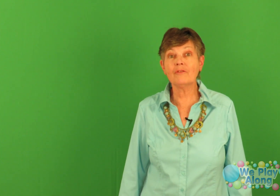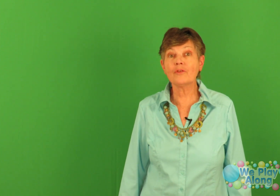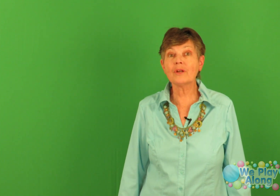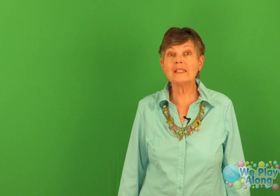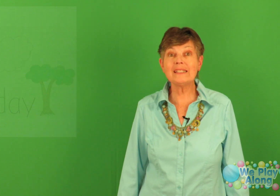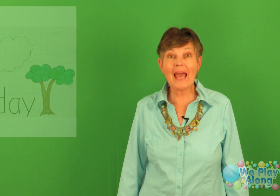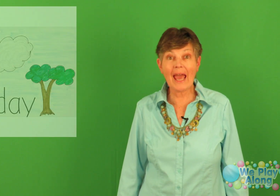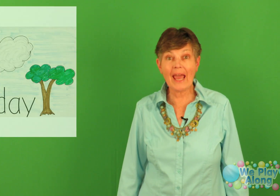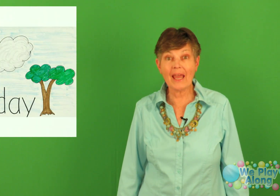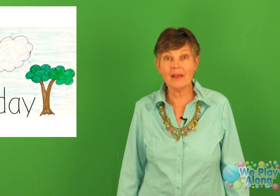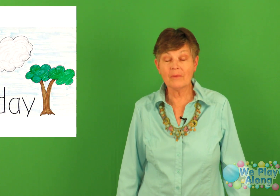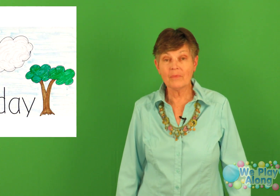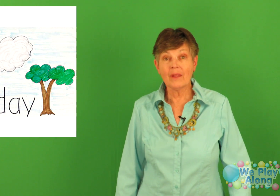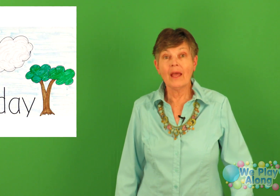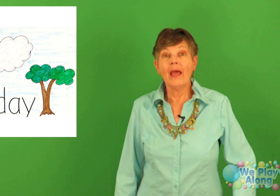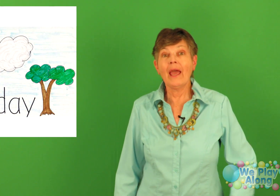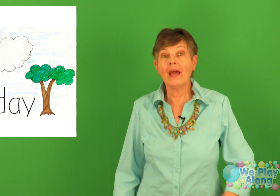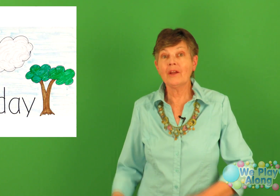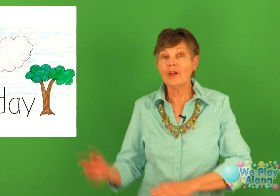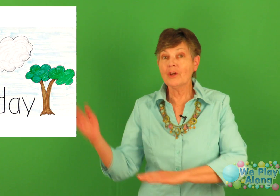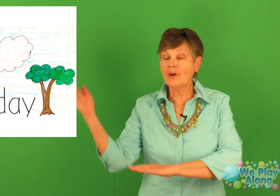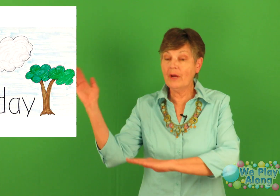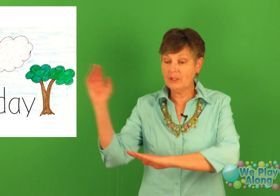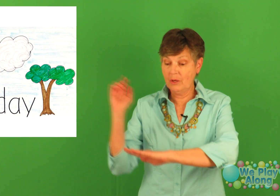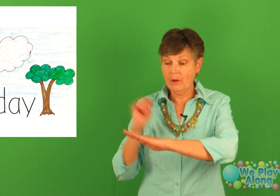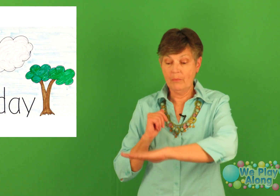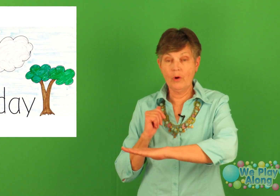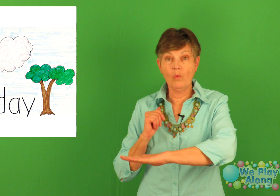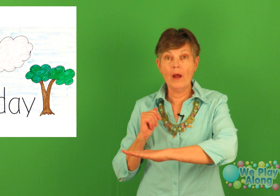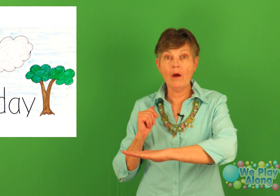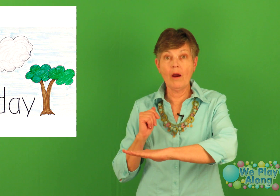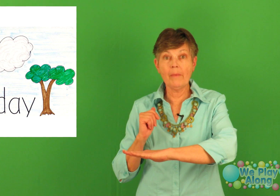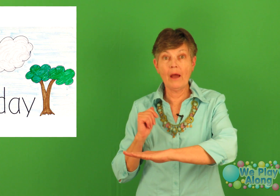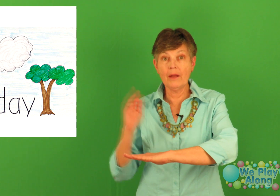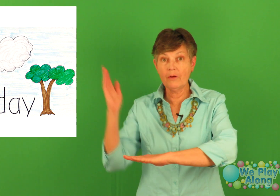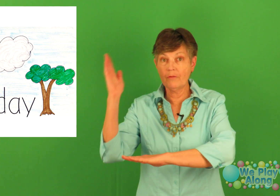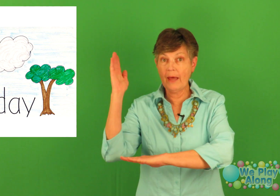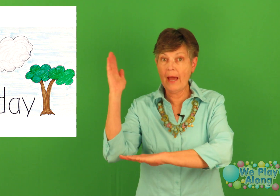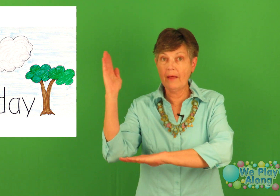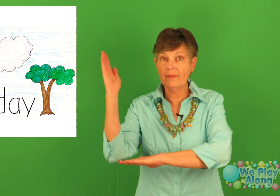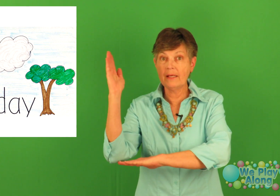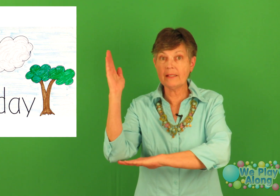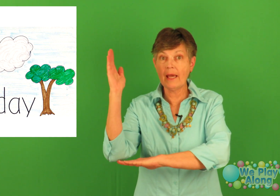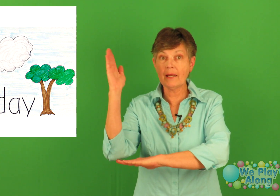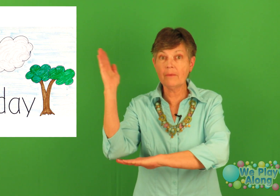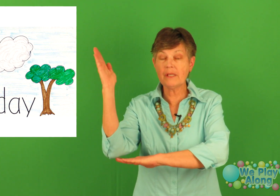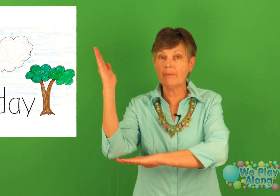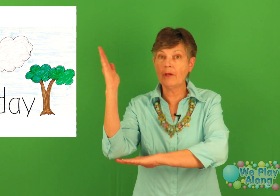for day and you're going to put one arm out your flat and this hand comes up now